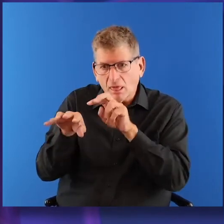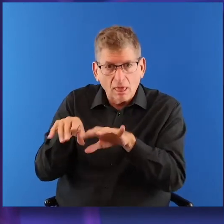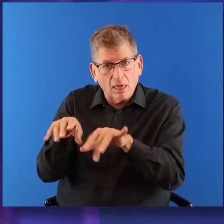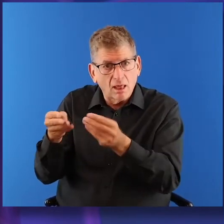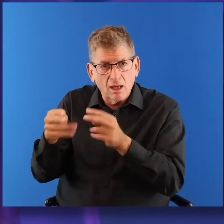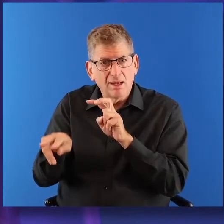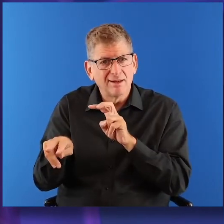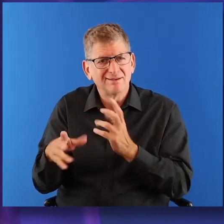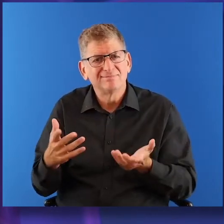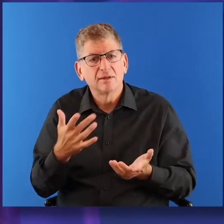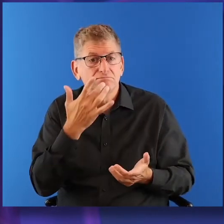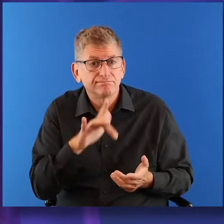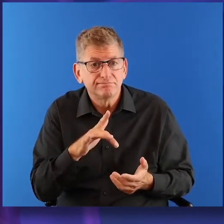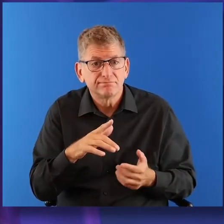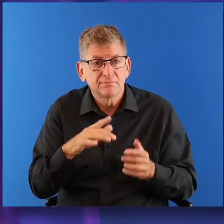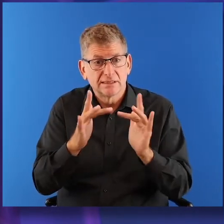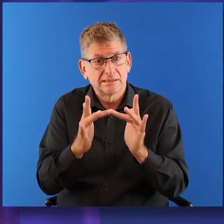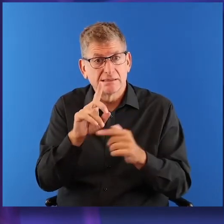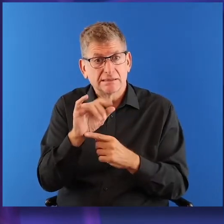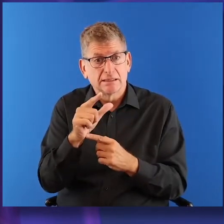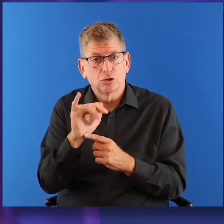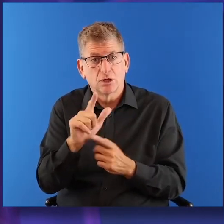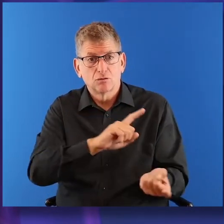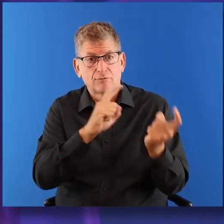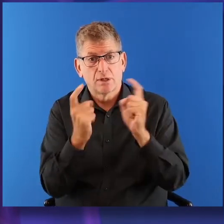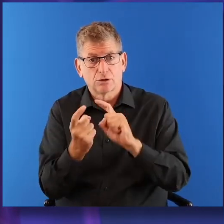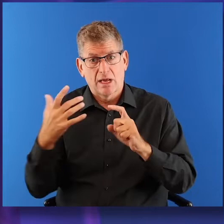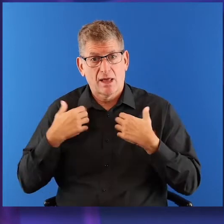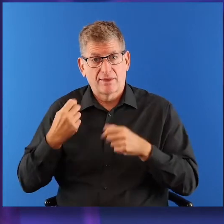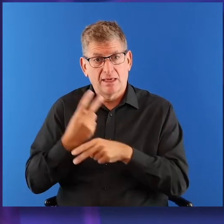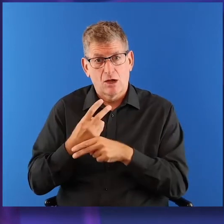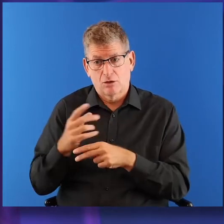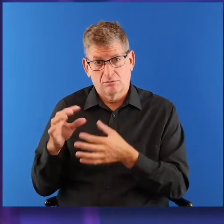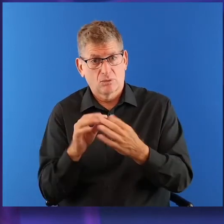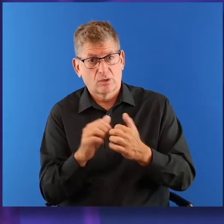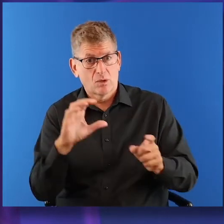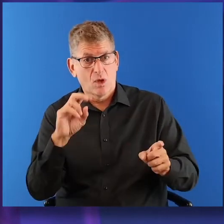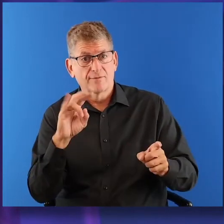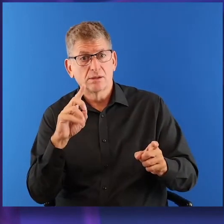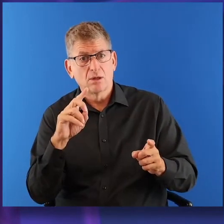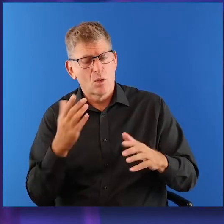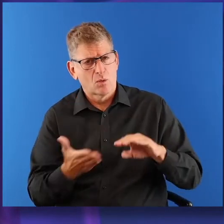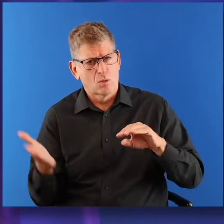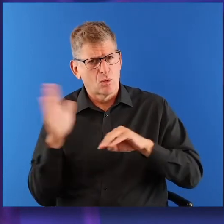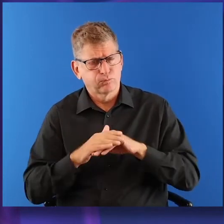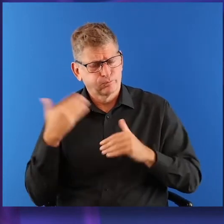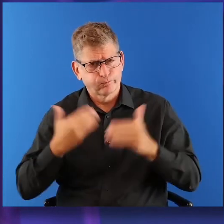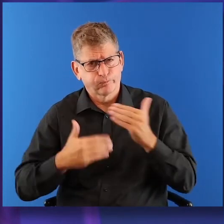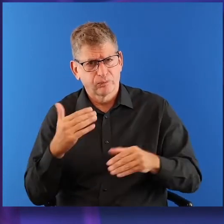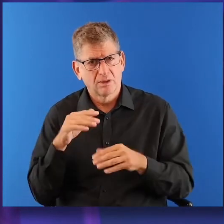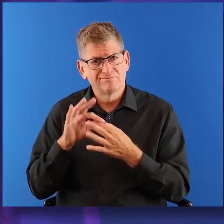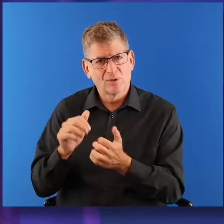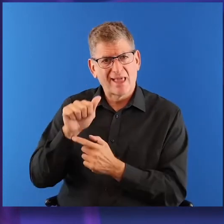Fortunately, the digital transformation of healthcare in response to COVID, the rapid advances in AI of the past few years,